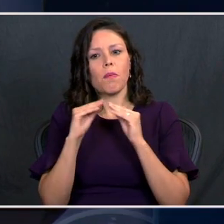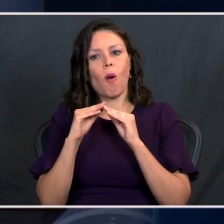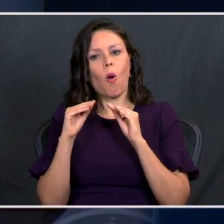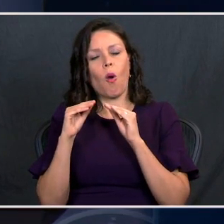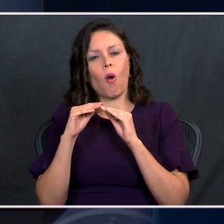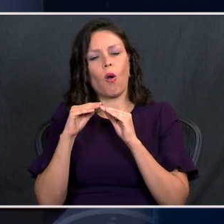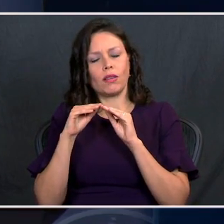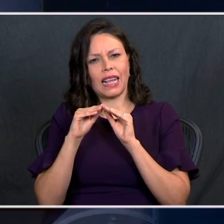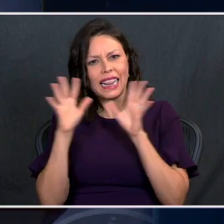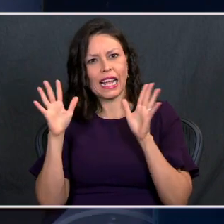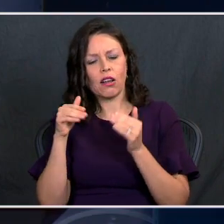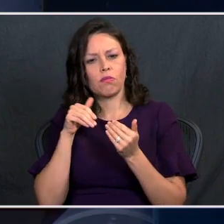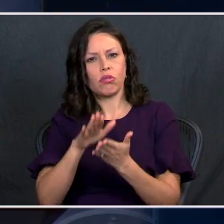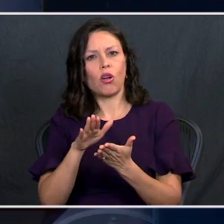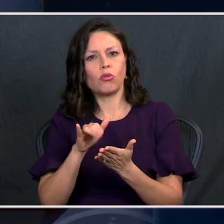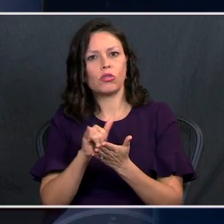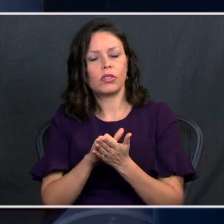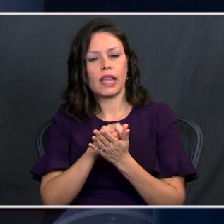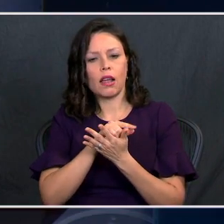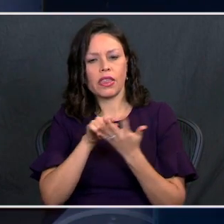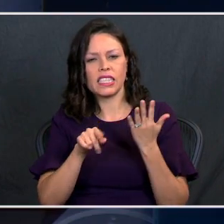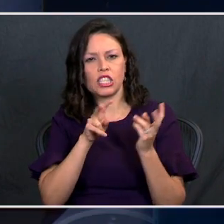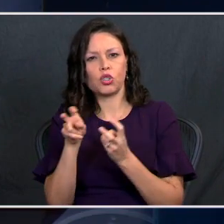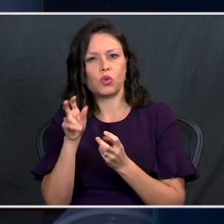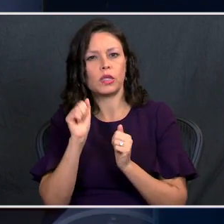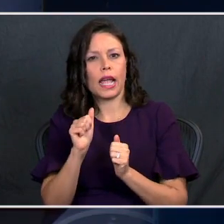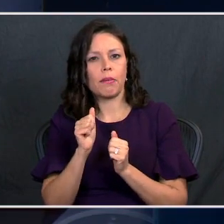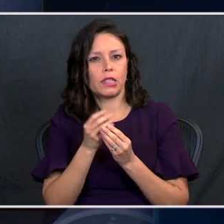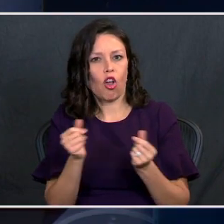that actually addresses the full range of these issues. So there is, again,